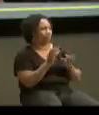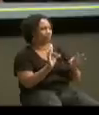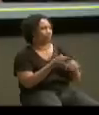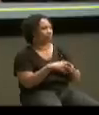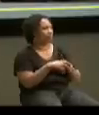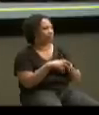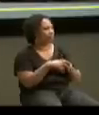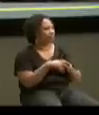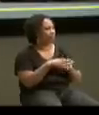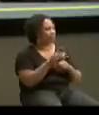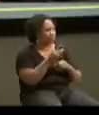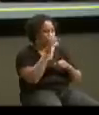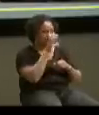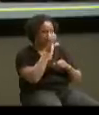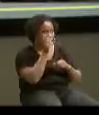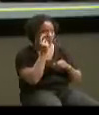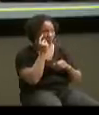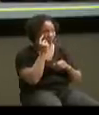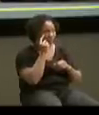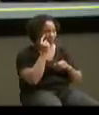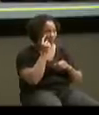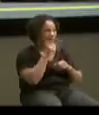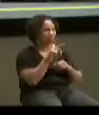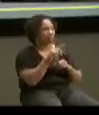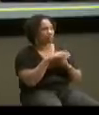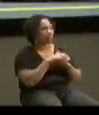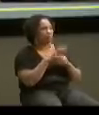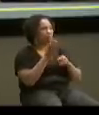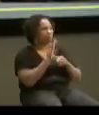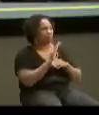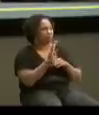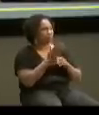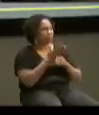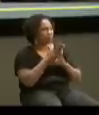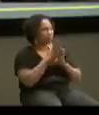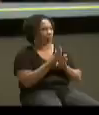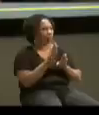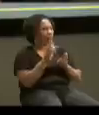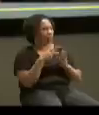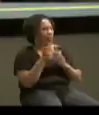THAT IS ARE YOU LOOKING FOR A PARTICULAR TYPE OF SMALL BUSINESS PARTNER IN THE PROGRAM?